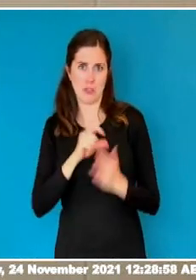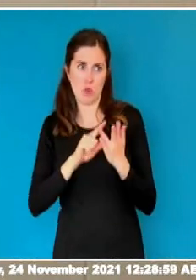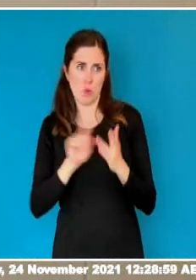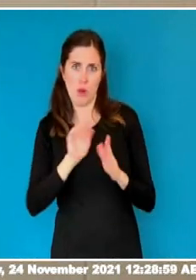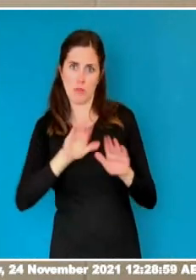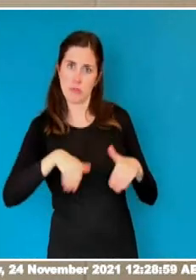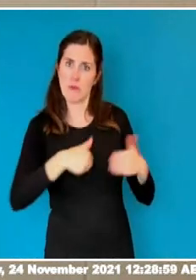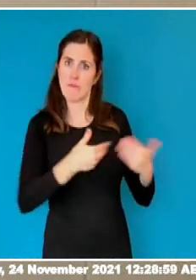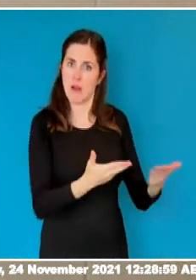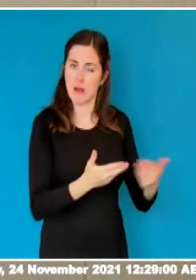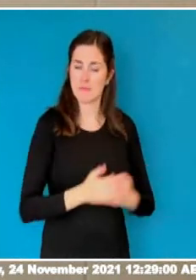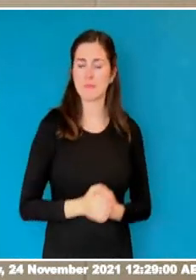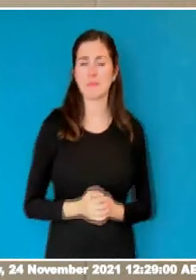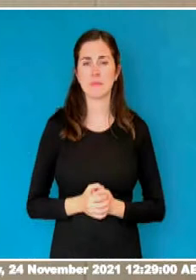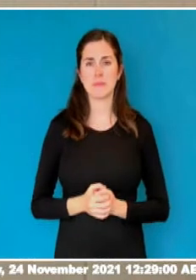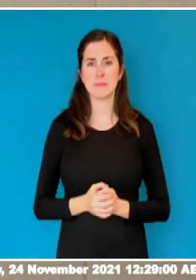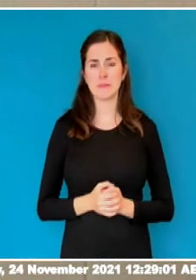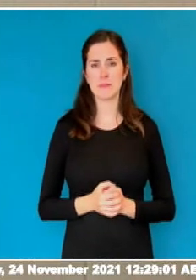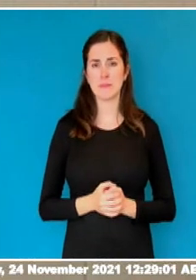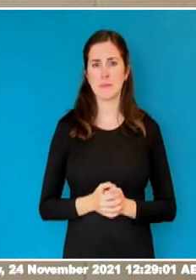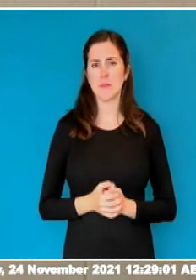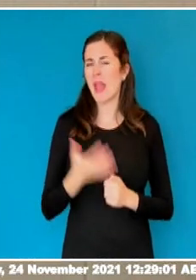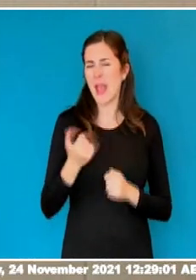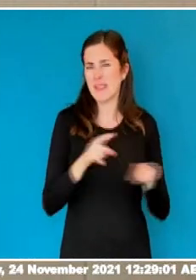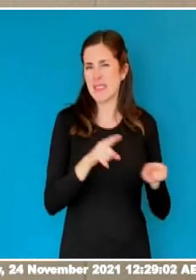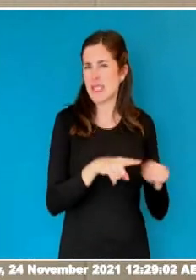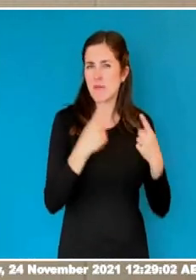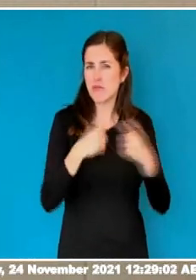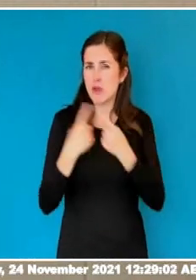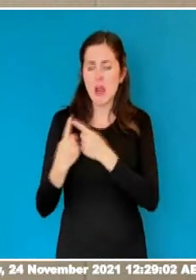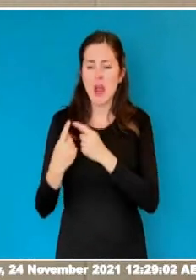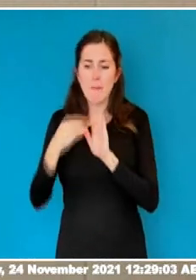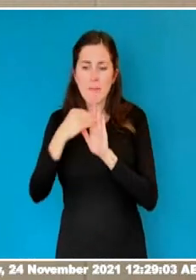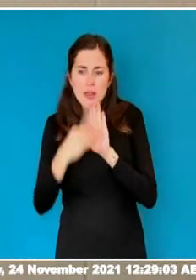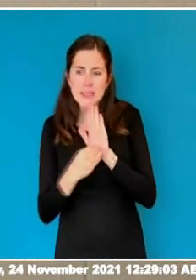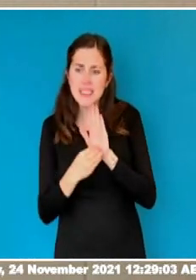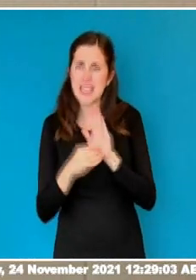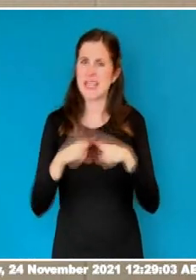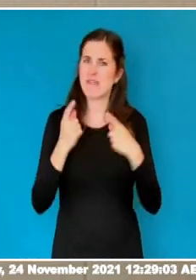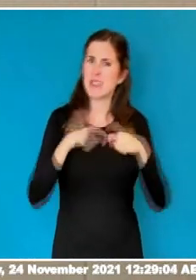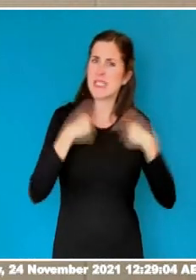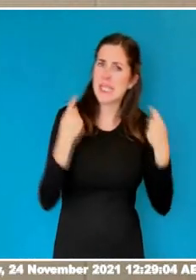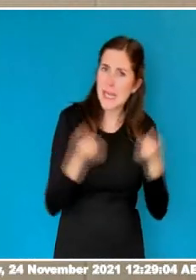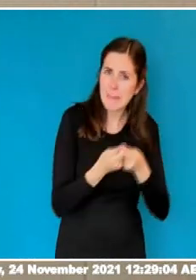And there are a number of mechanisms and groups within our agency through which those